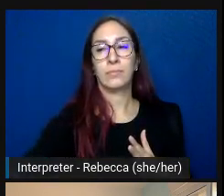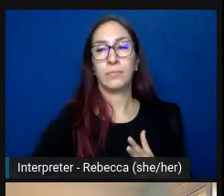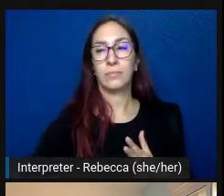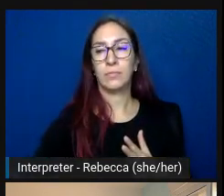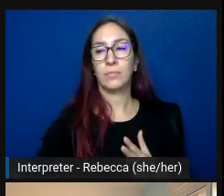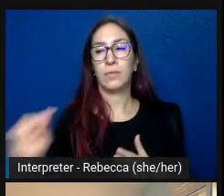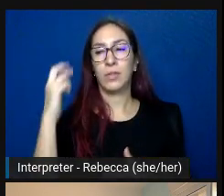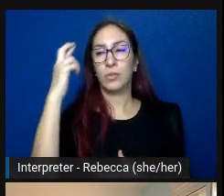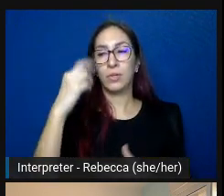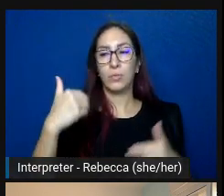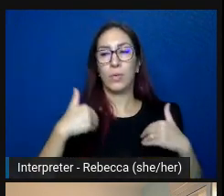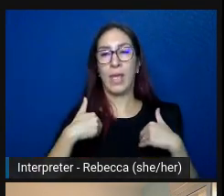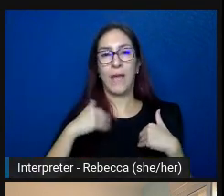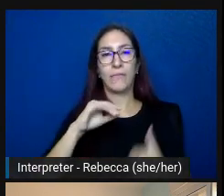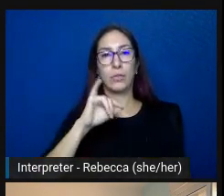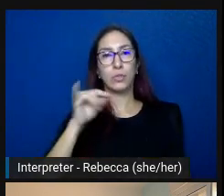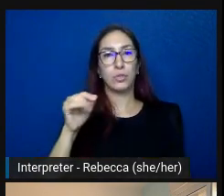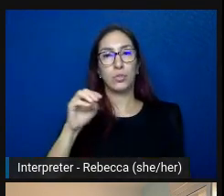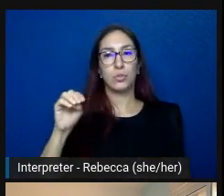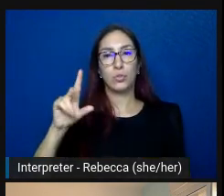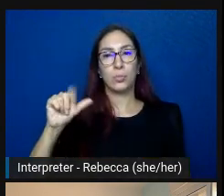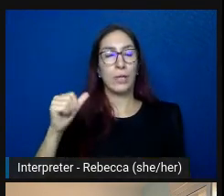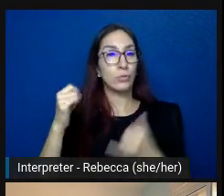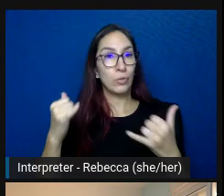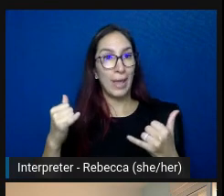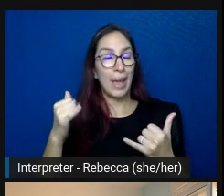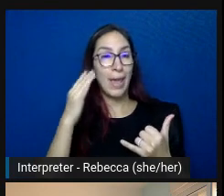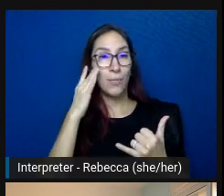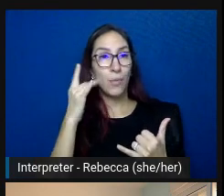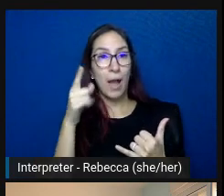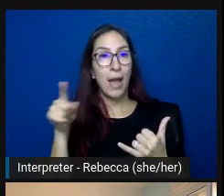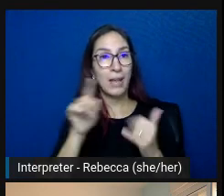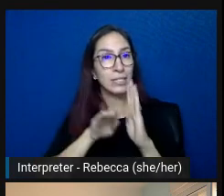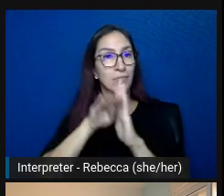because the developers really wanted it to be open-source.